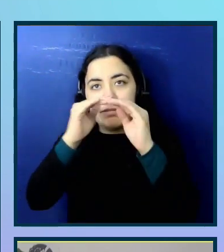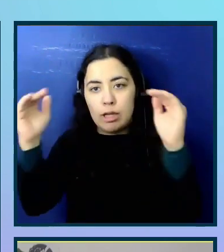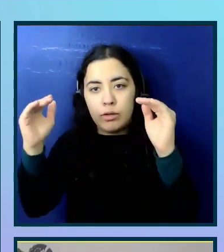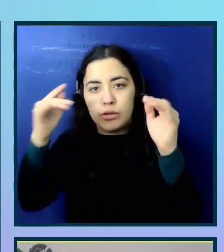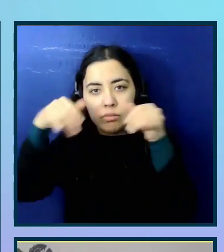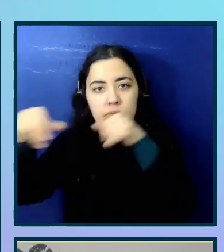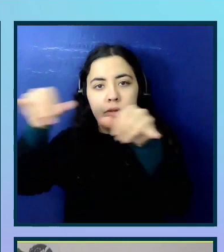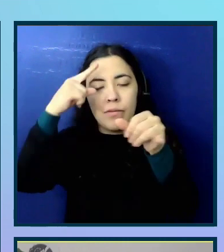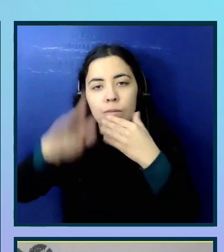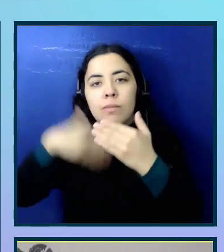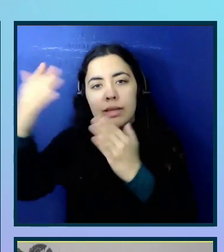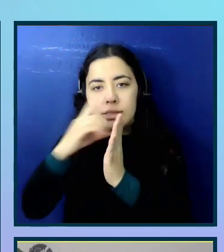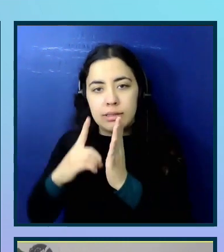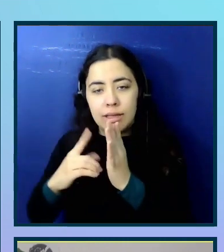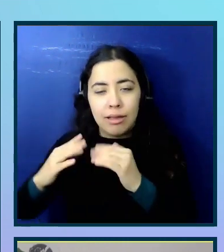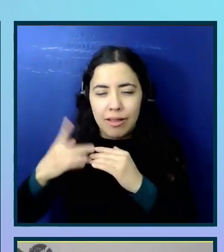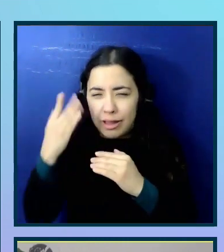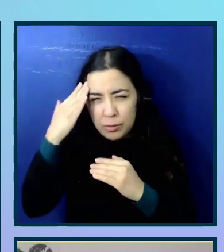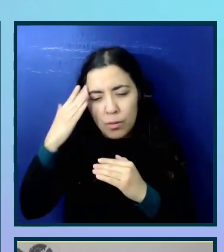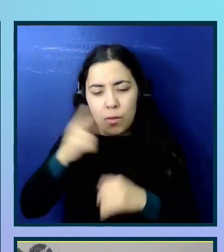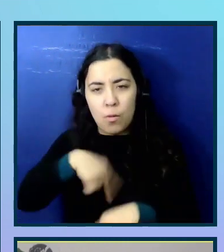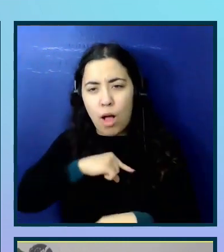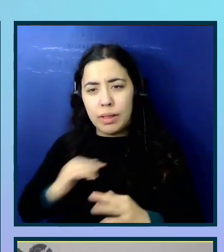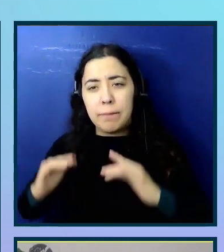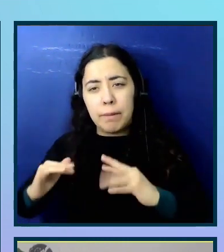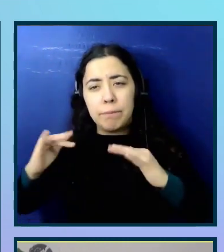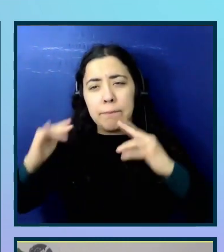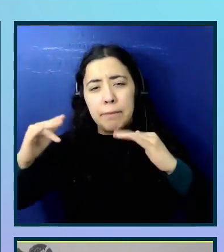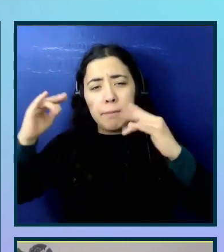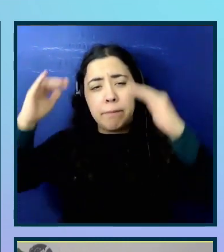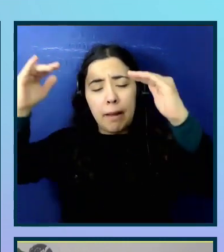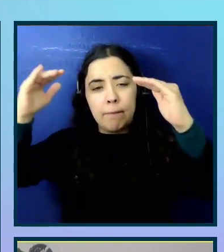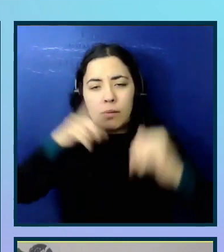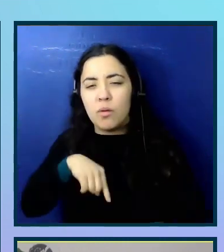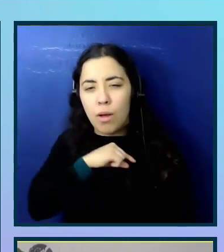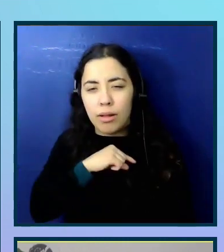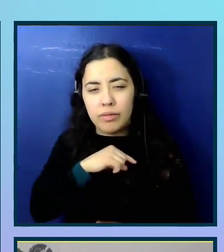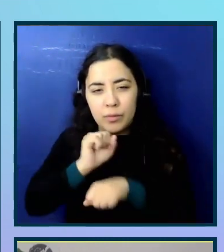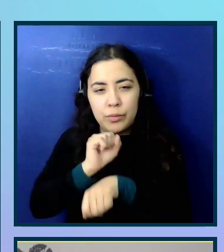We want that level of quality, you know? And then again, this helps bring consistency. When the design team grows,